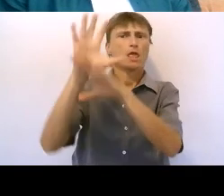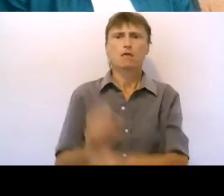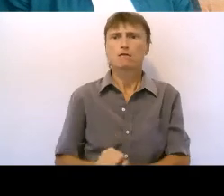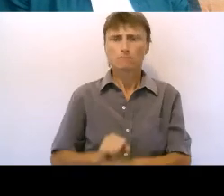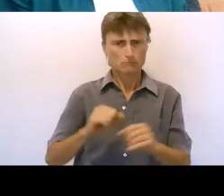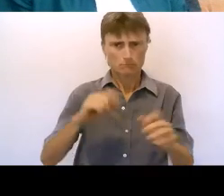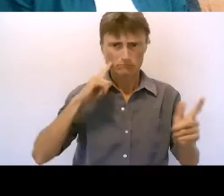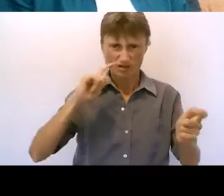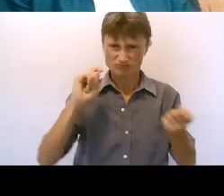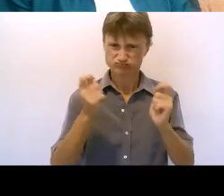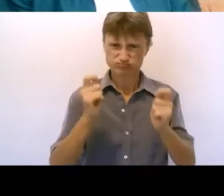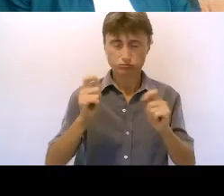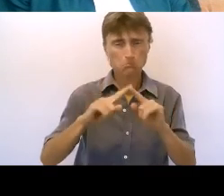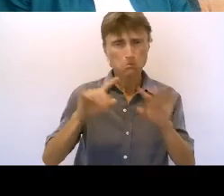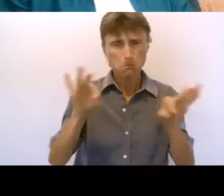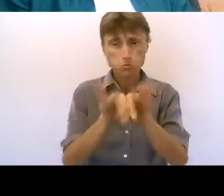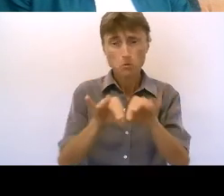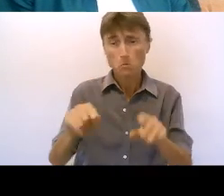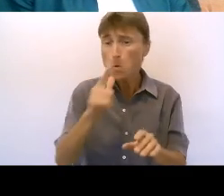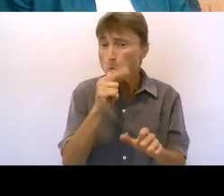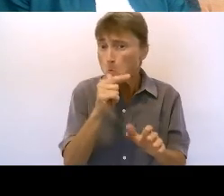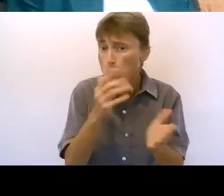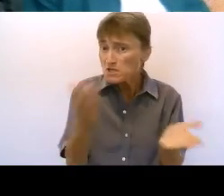So hopefully for those who are listening can also take that away as well.